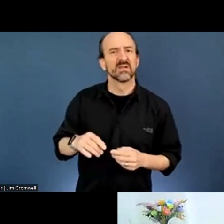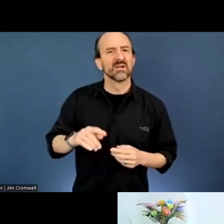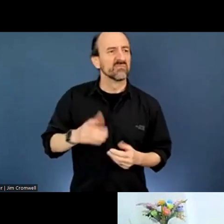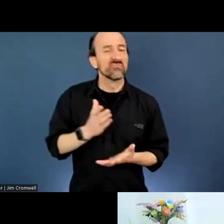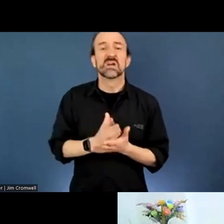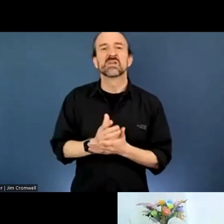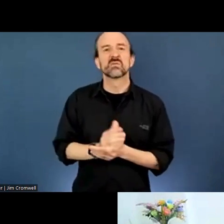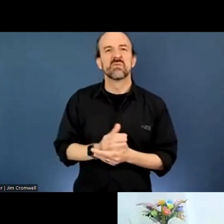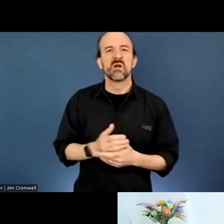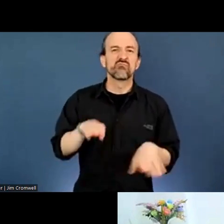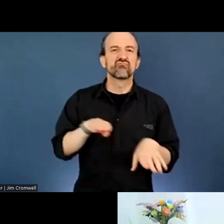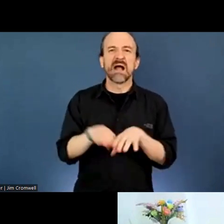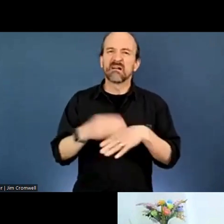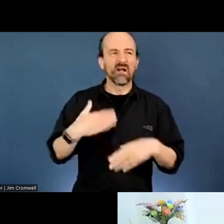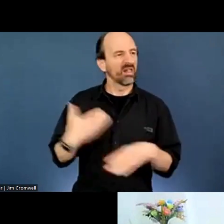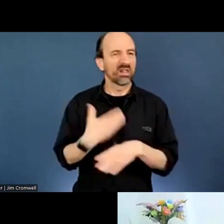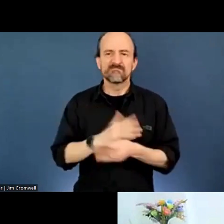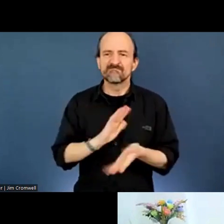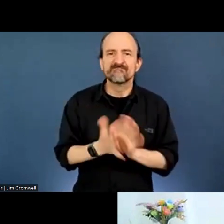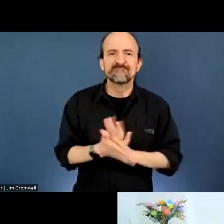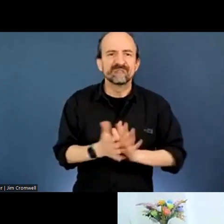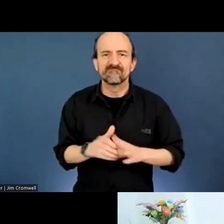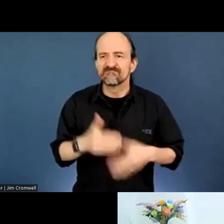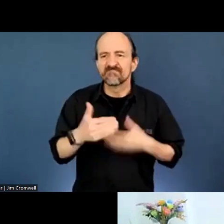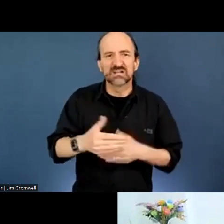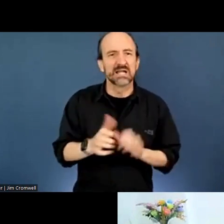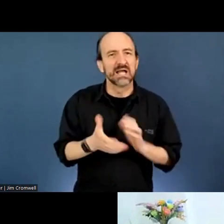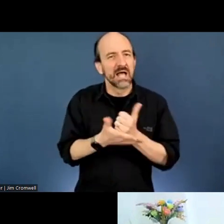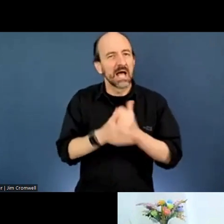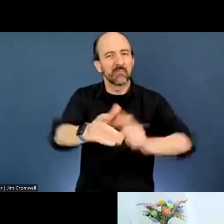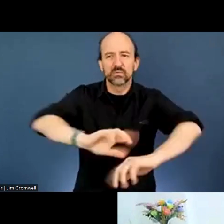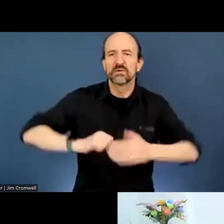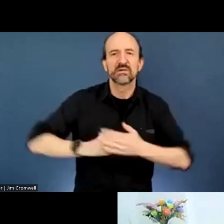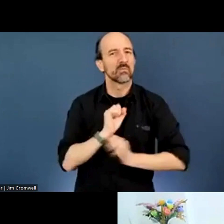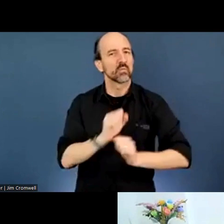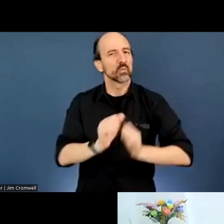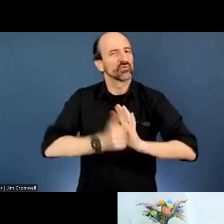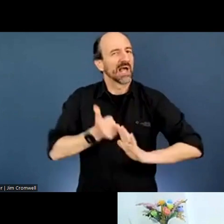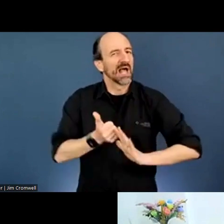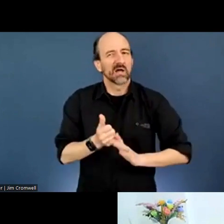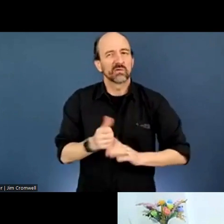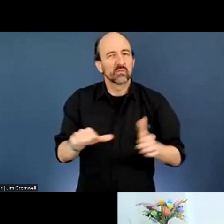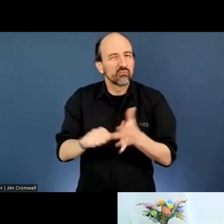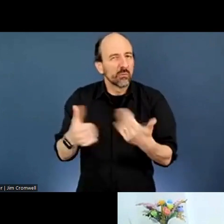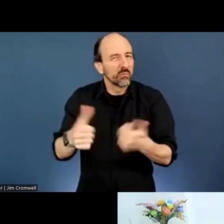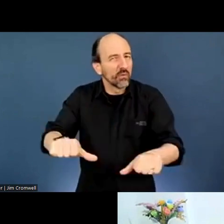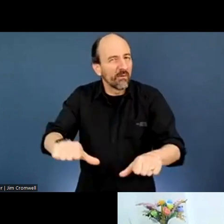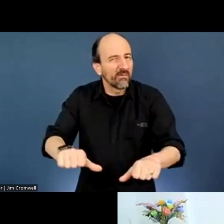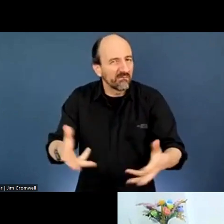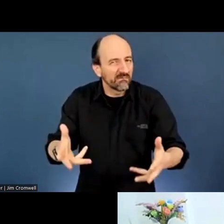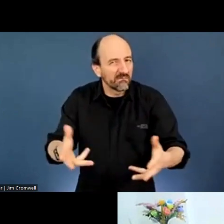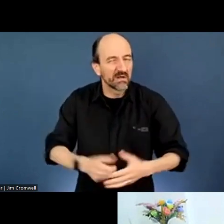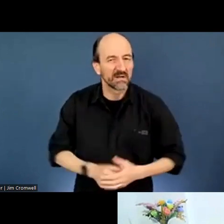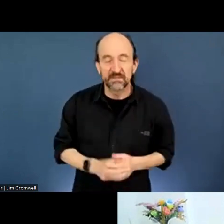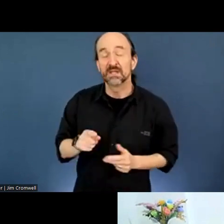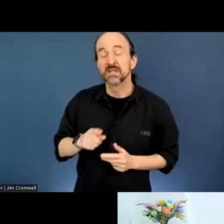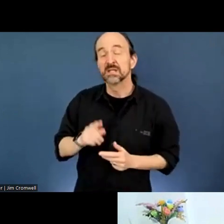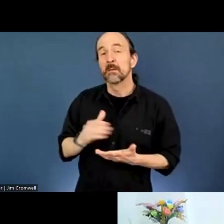build skills, develop your practice and solves issues. This series is part of the place based peer learning programme which we